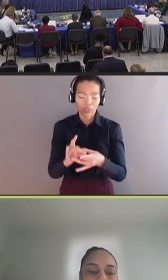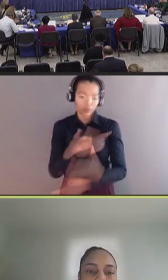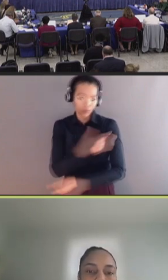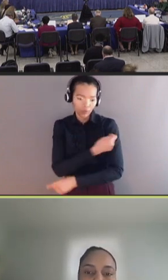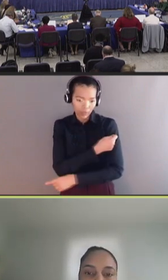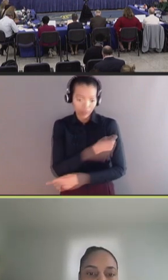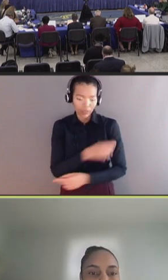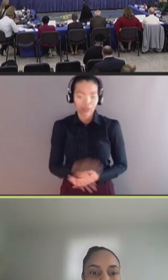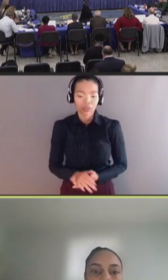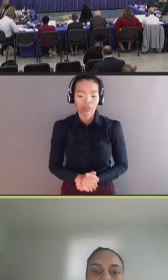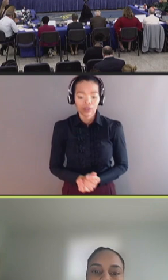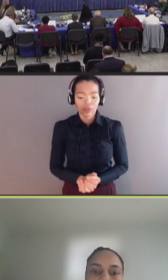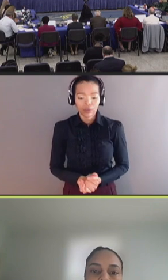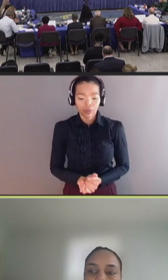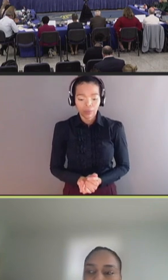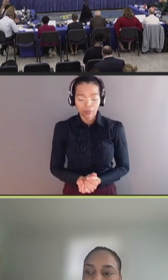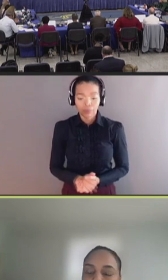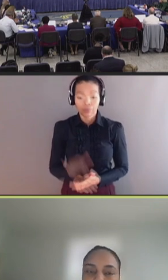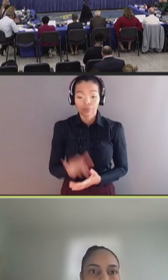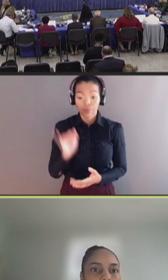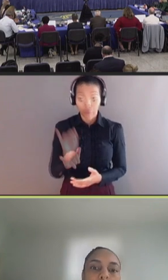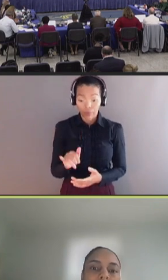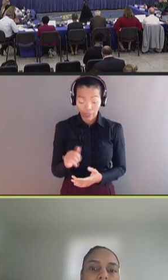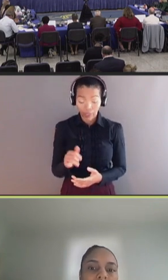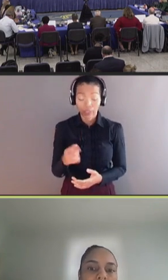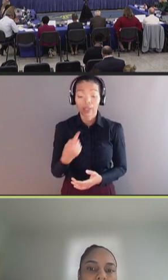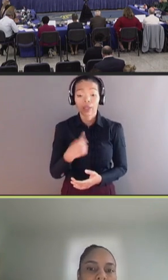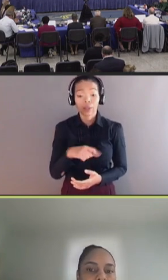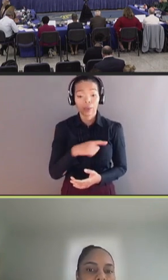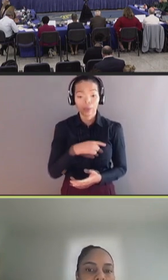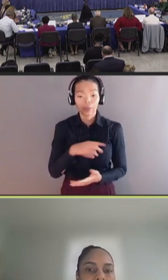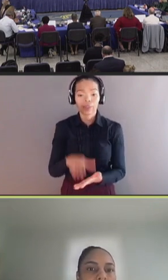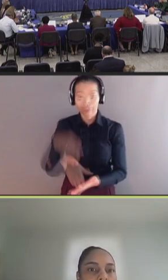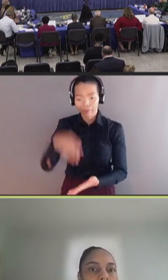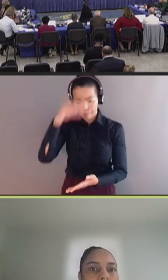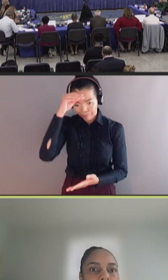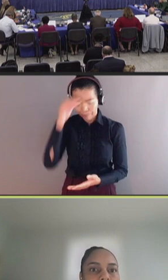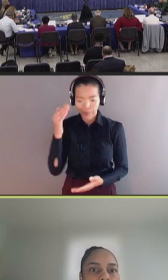And so, you know, we took that learning. We know that primary care physicians are